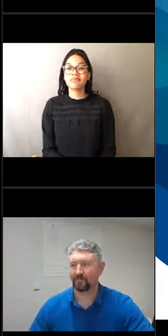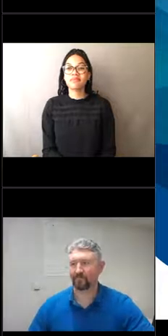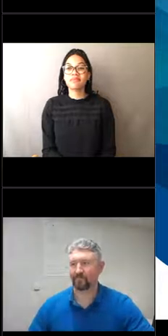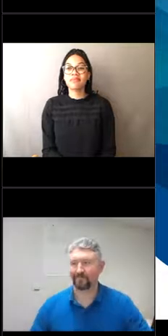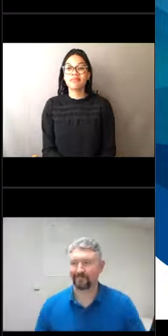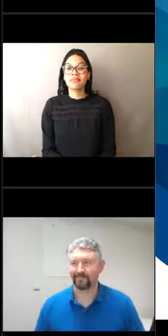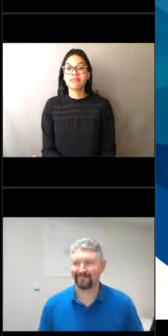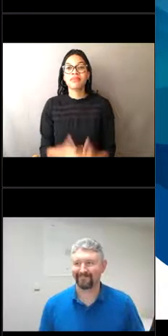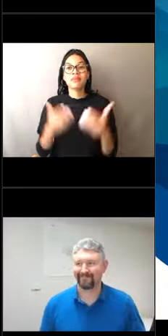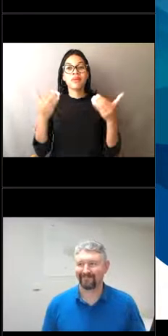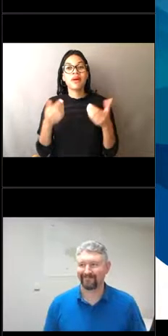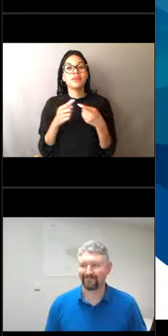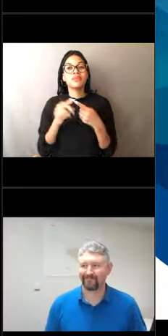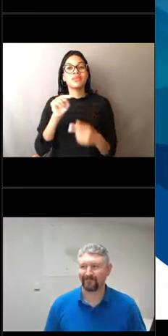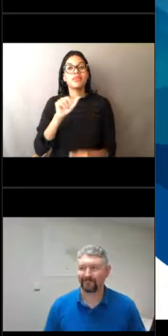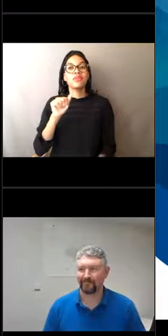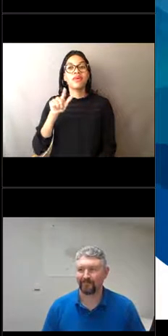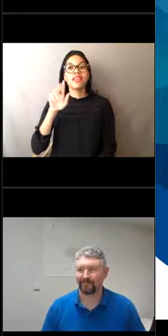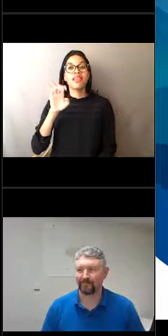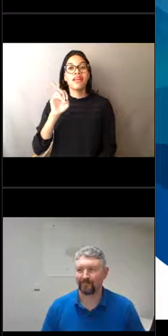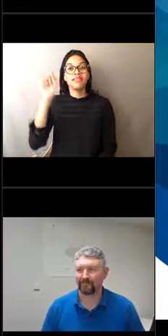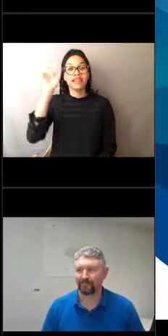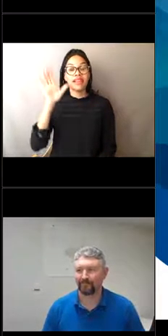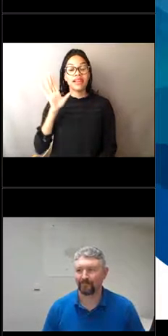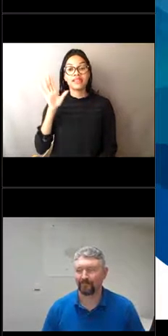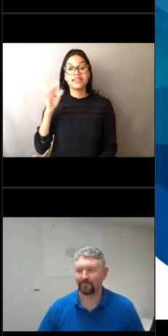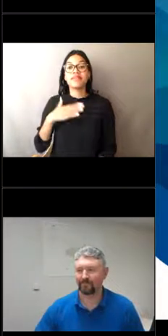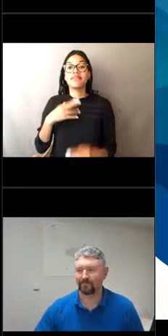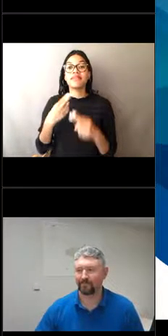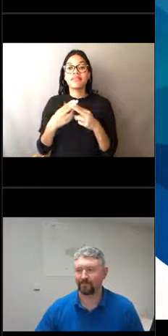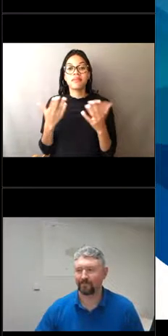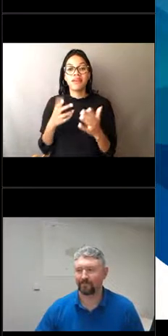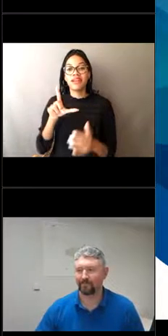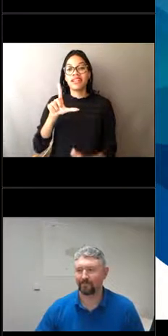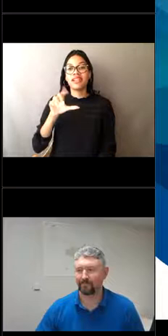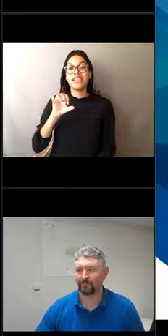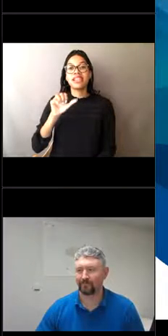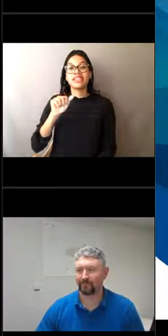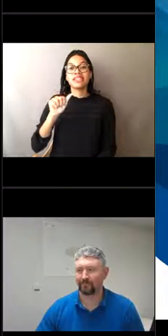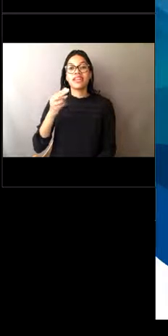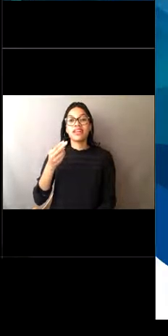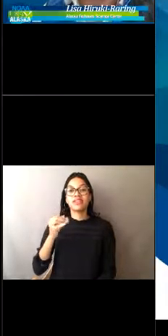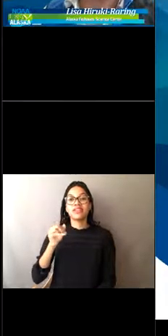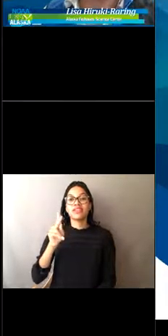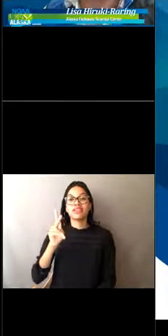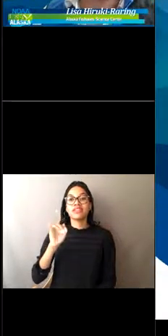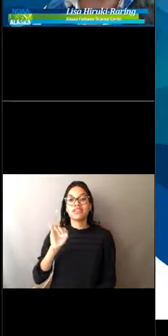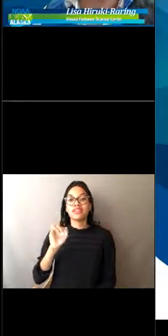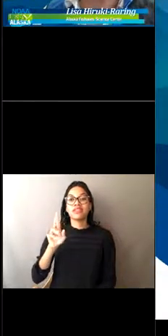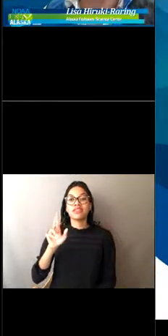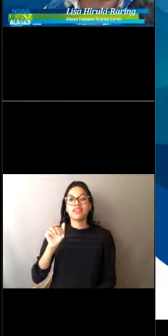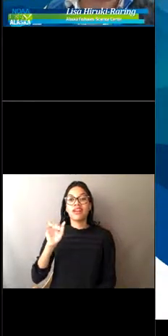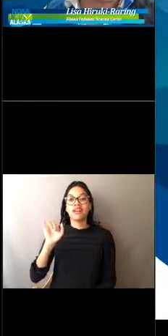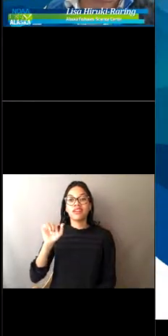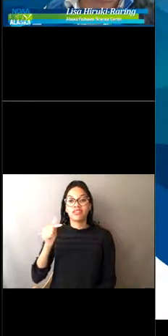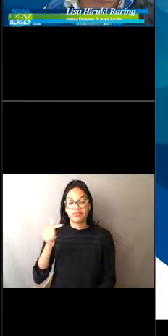Welcome to NOAA Live! Alaska. My name is Lisa Hiruki-Raring and I'm going to be moderating today's webinar. This series is a collaborative effort